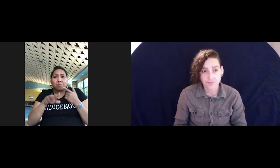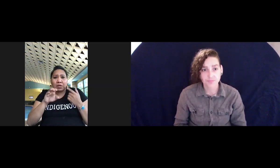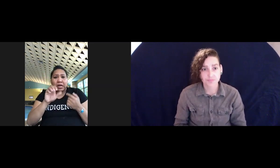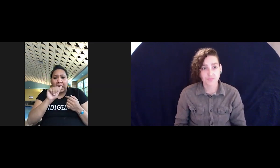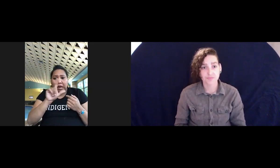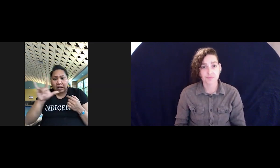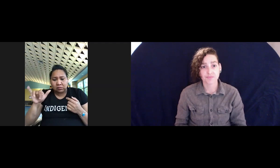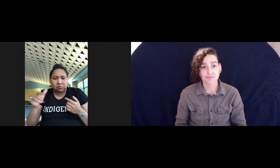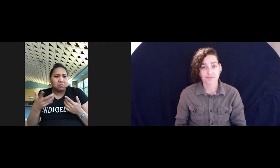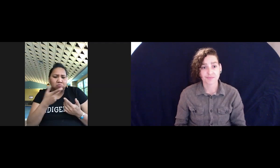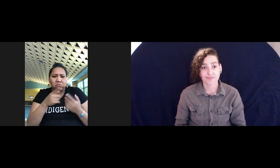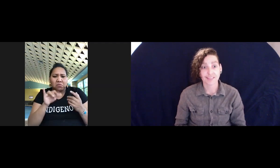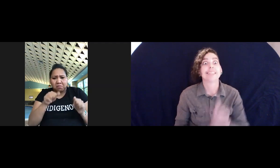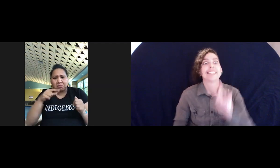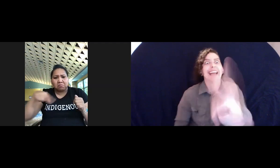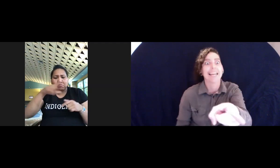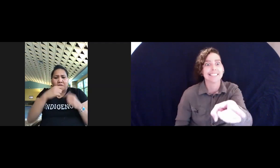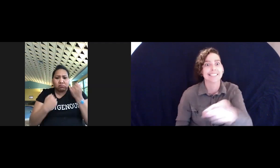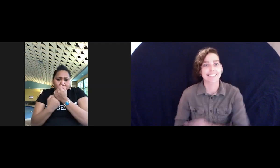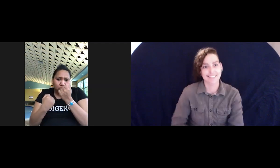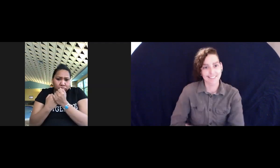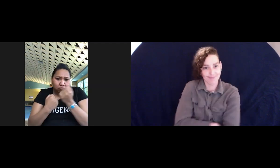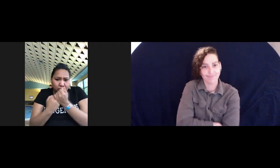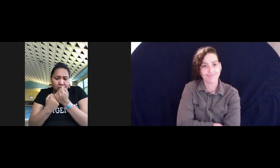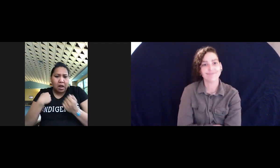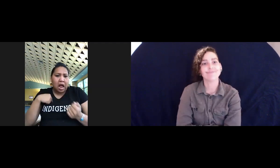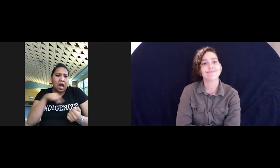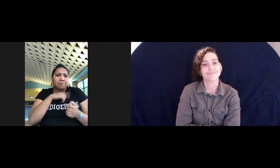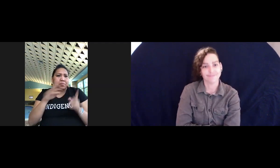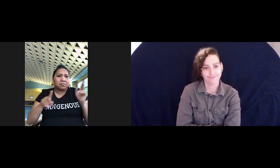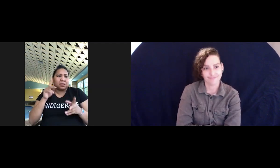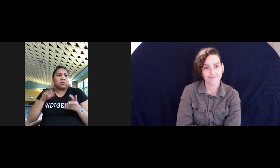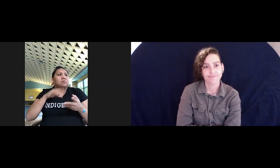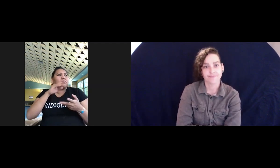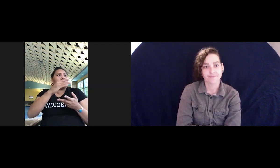How to be an ally and support our people.